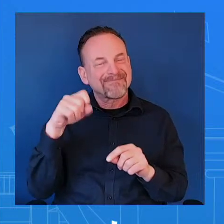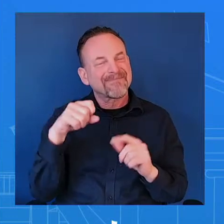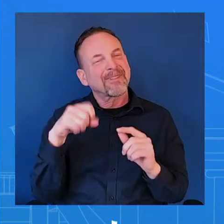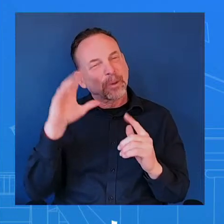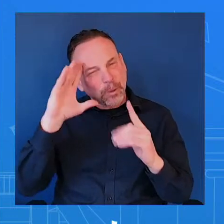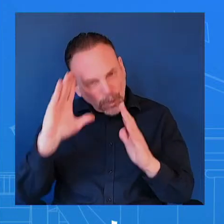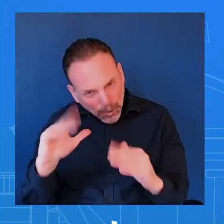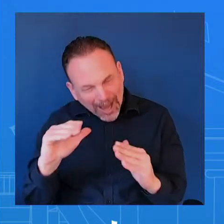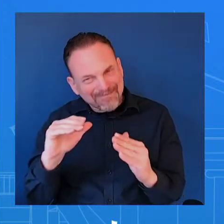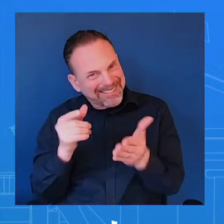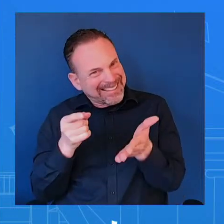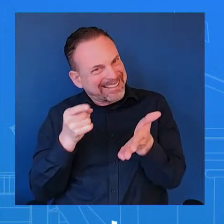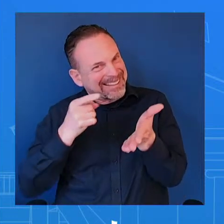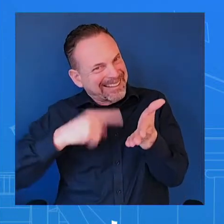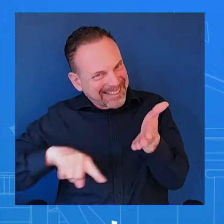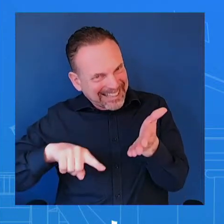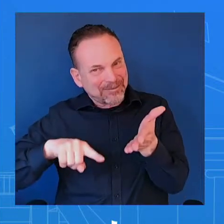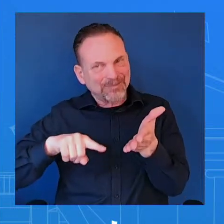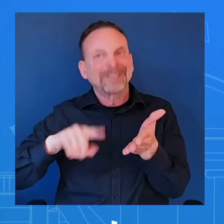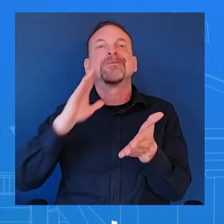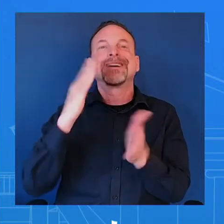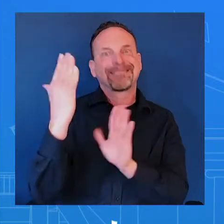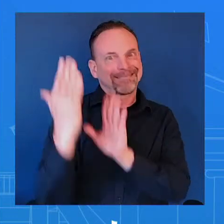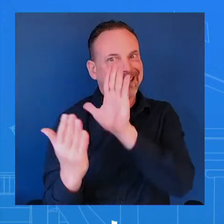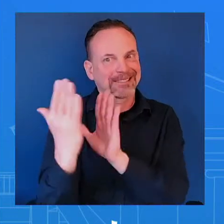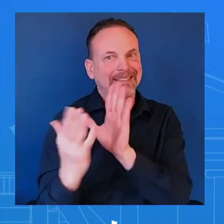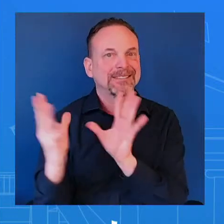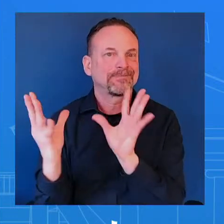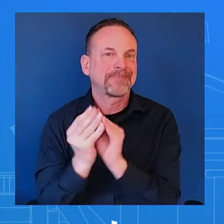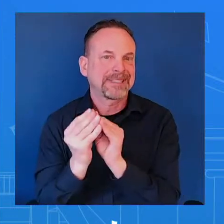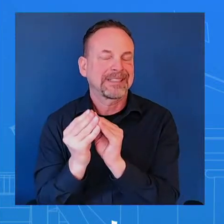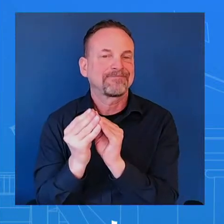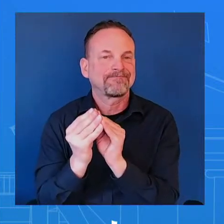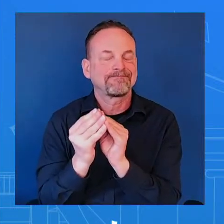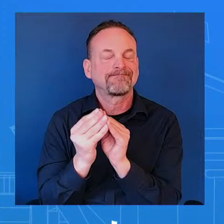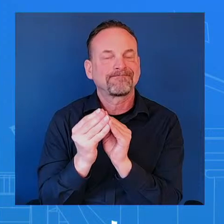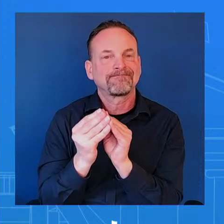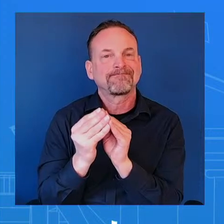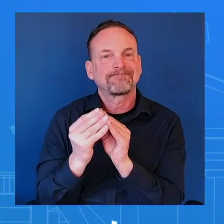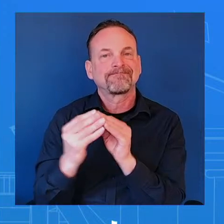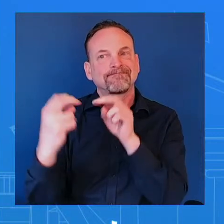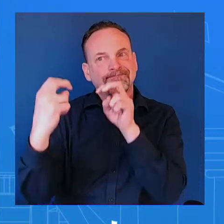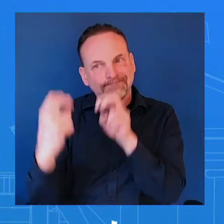and we're looking forward to continuing those really critical, important conversations. Go ahead. The Press: Do you anticipate any changes